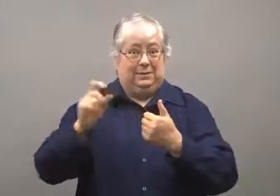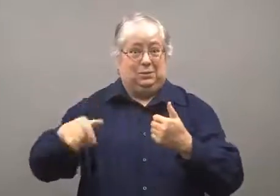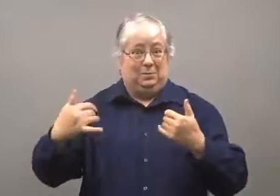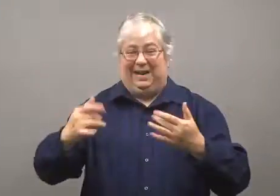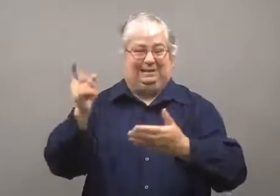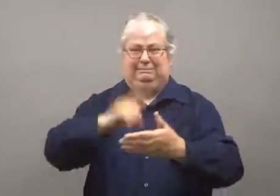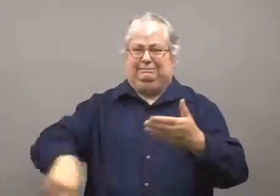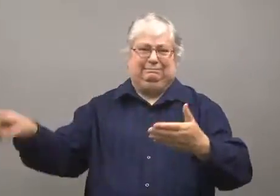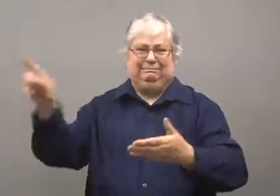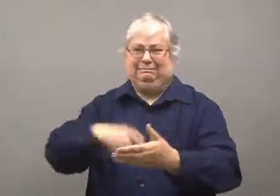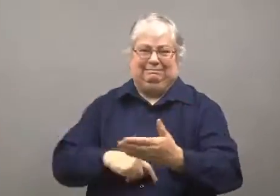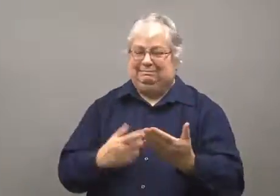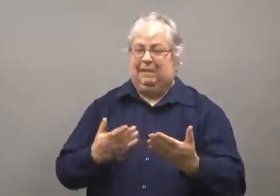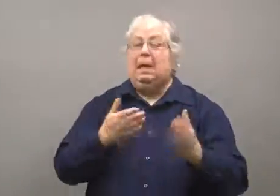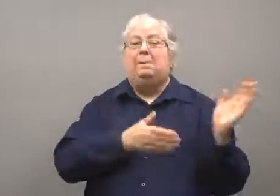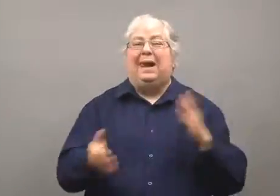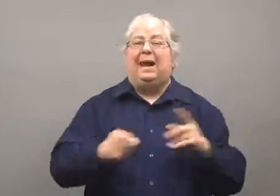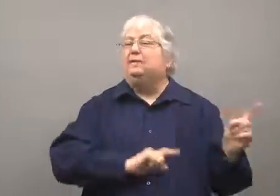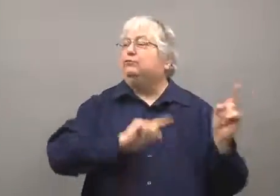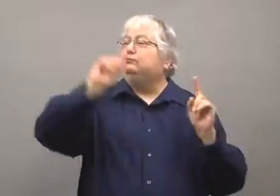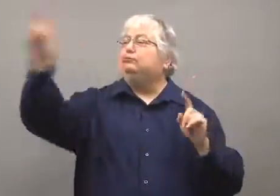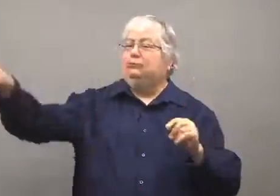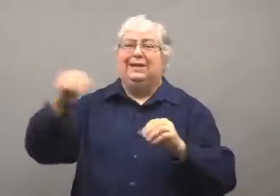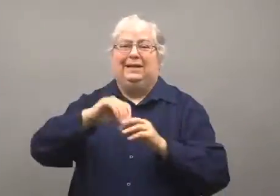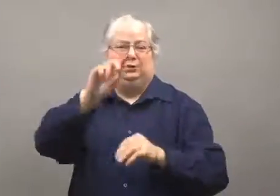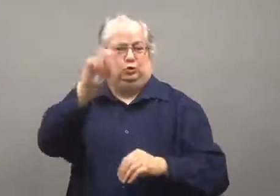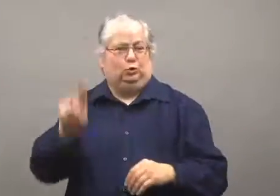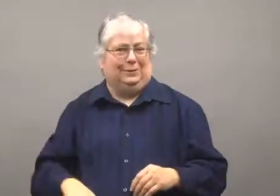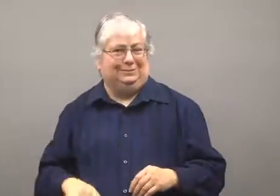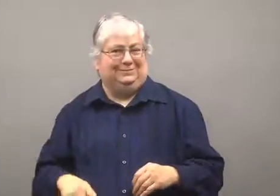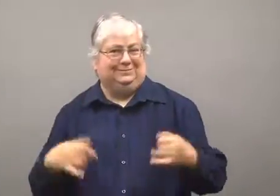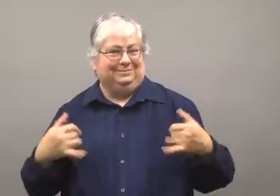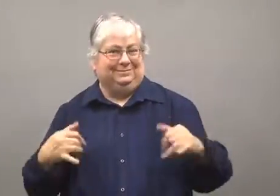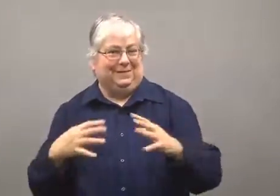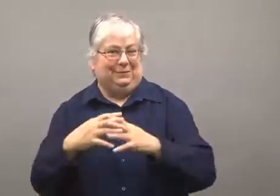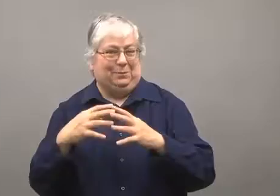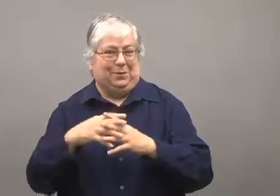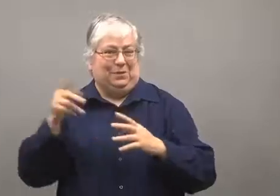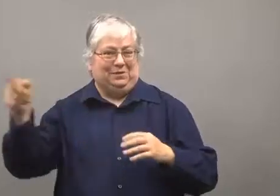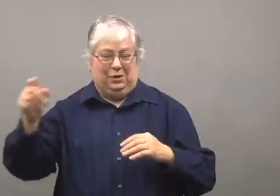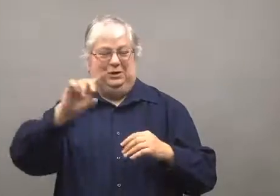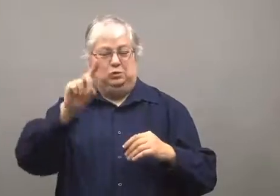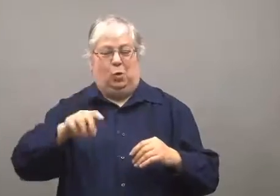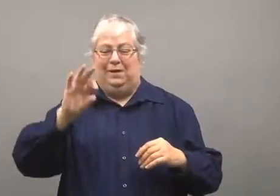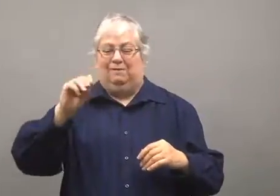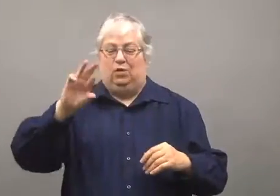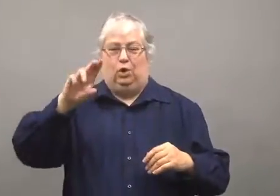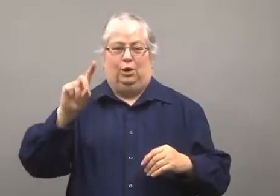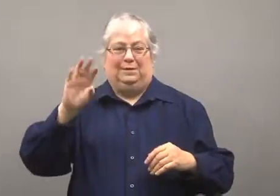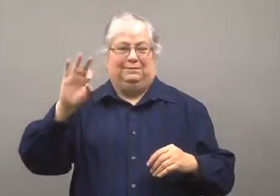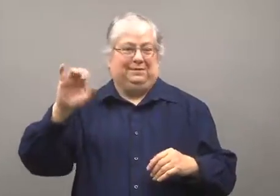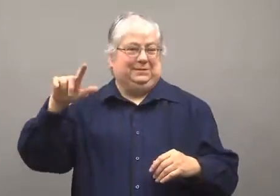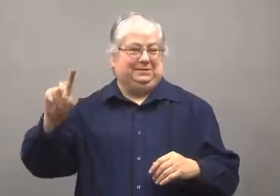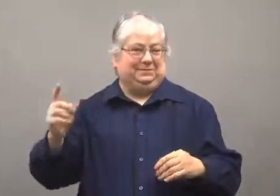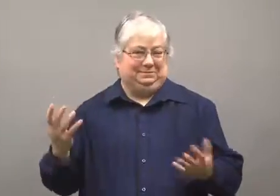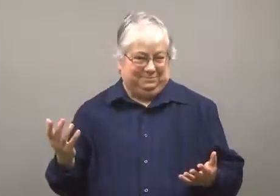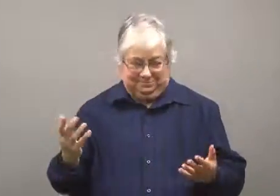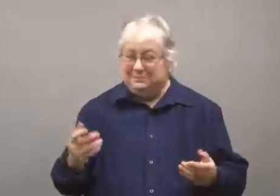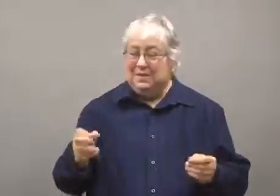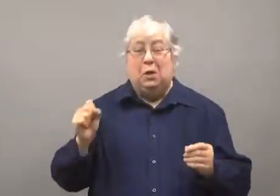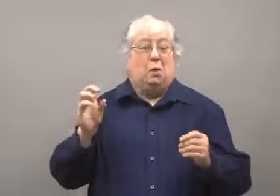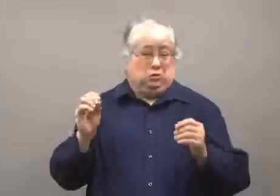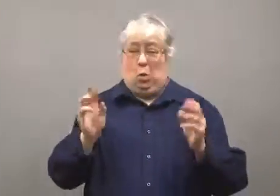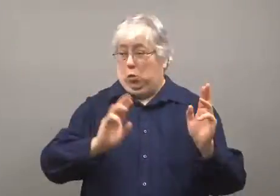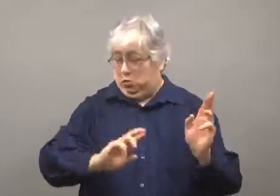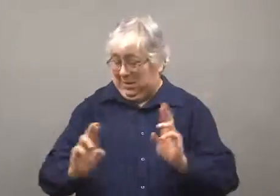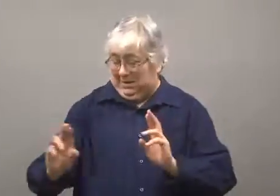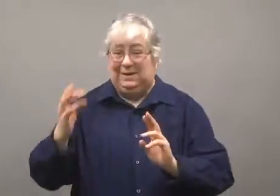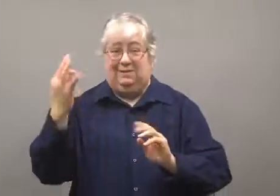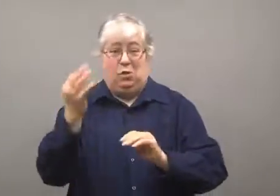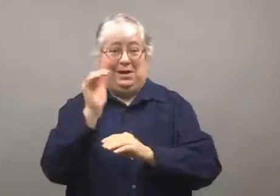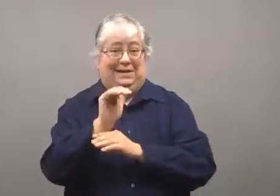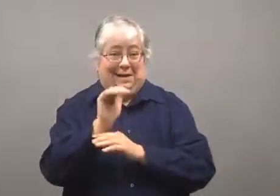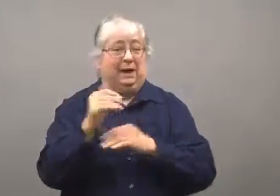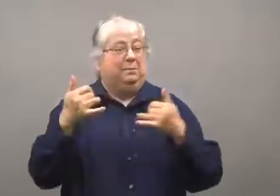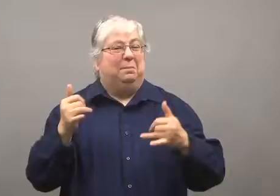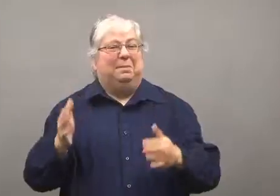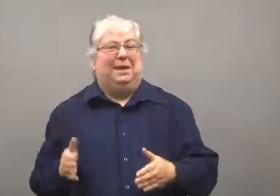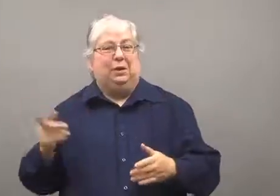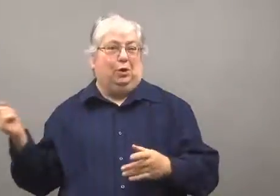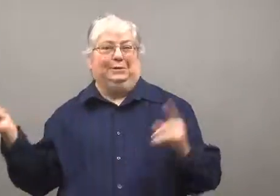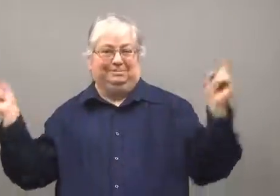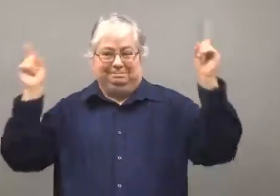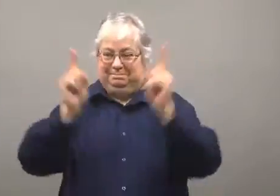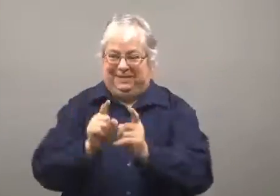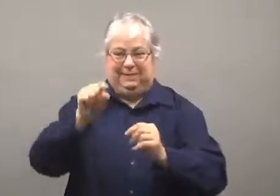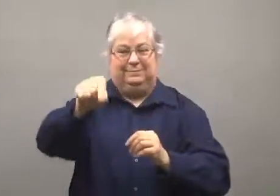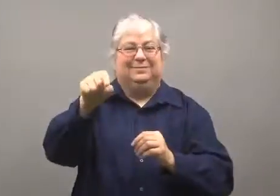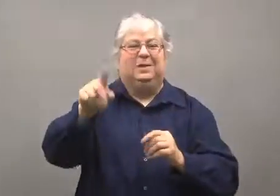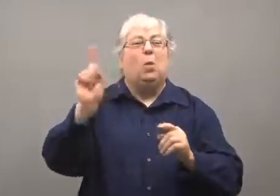It was cancelled and moved to Detroit's Ford Field.